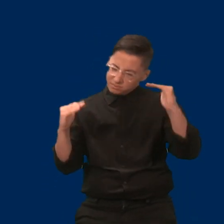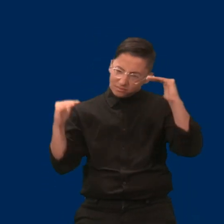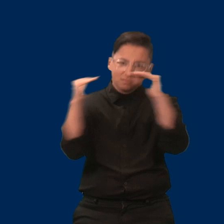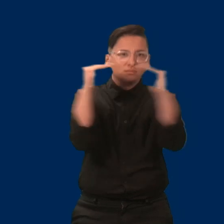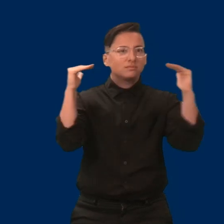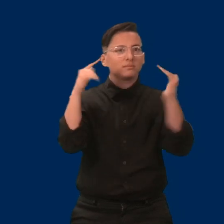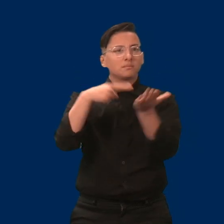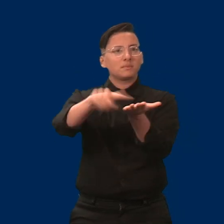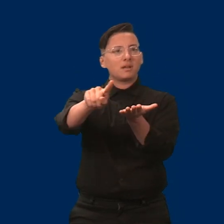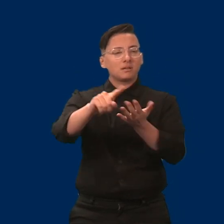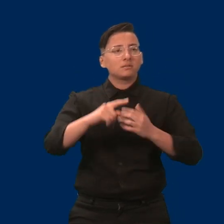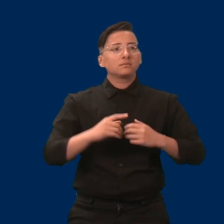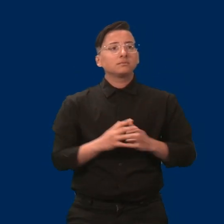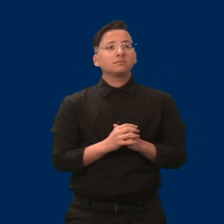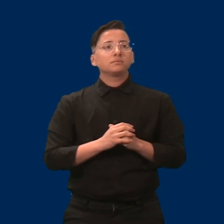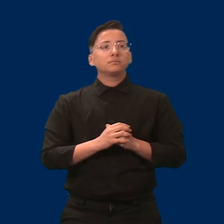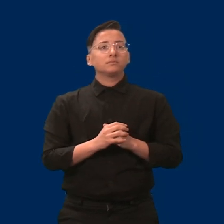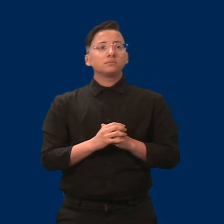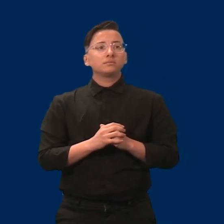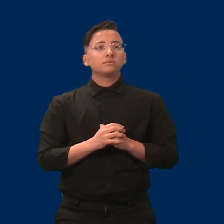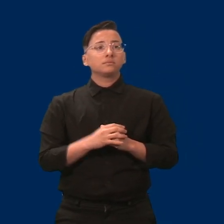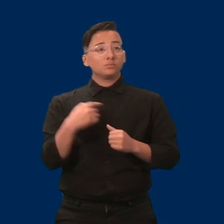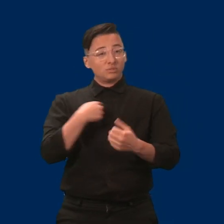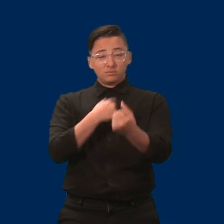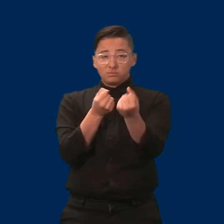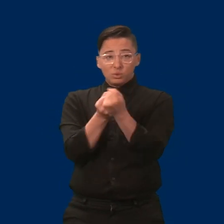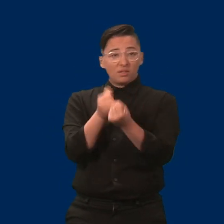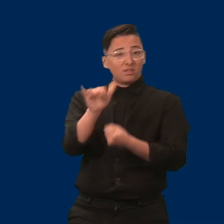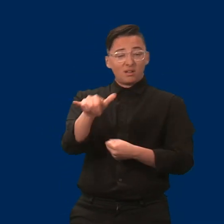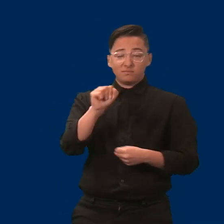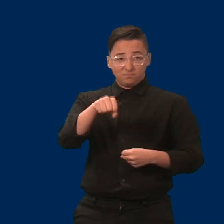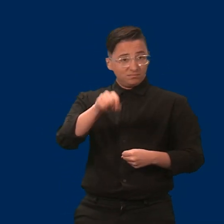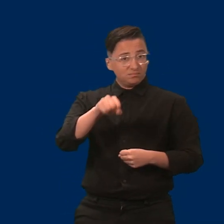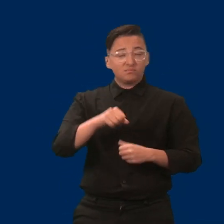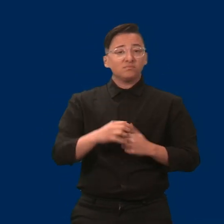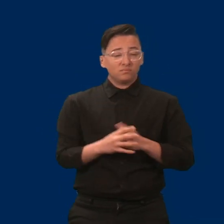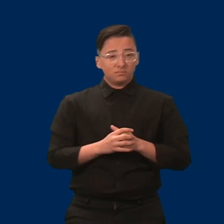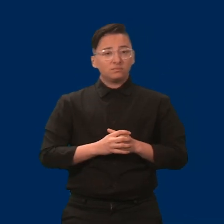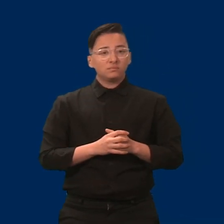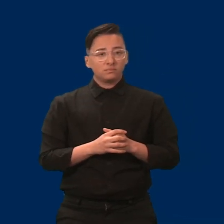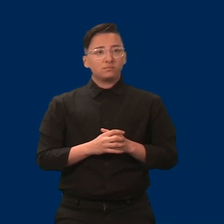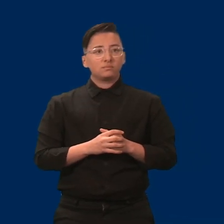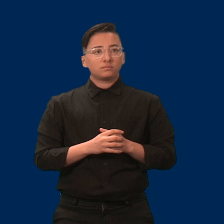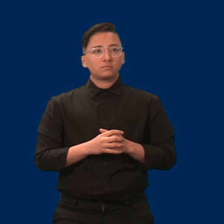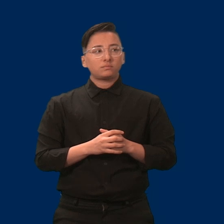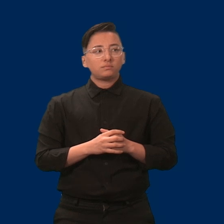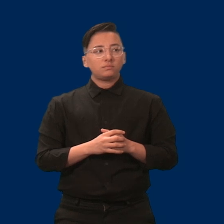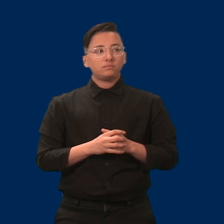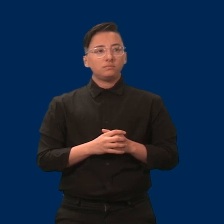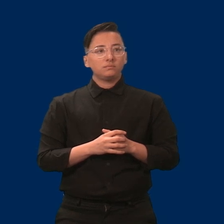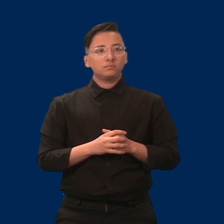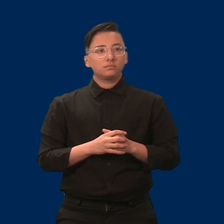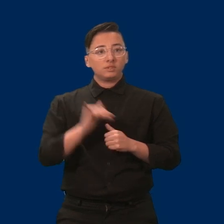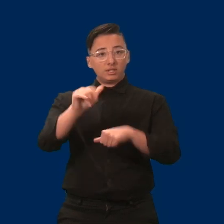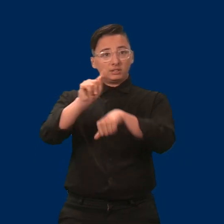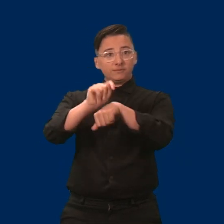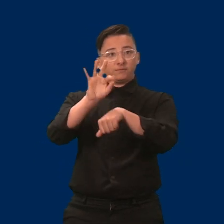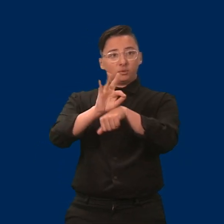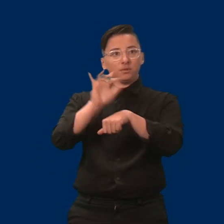So I certainly support the work of the task force, and I do think we need to start looking